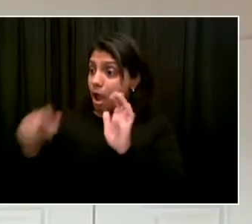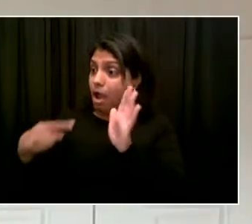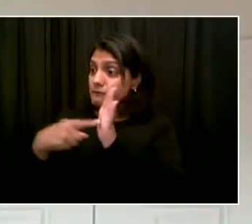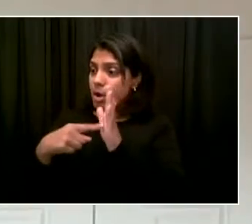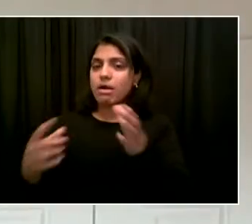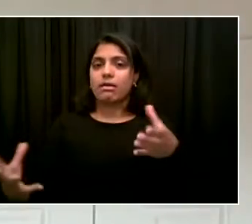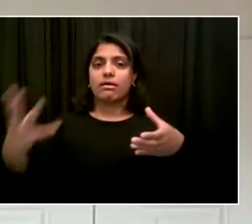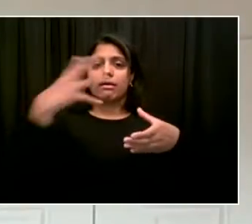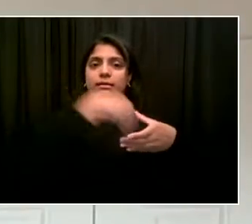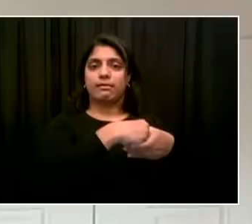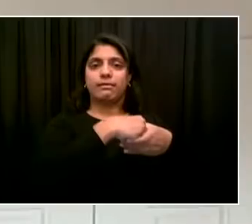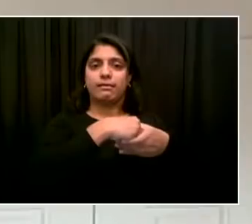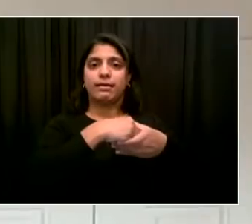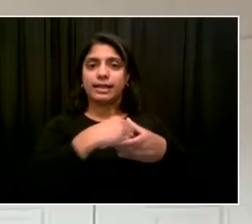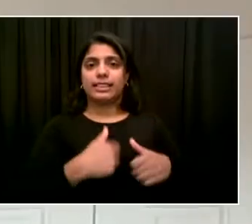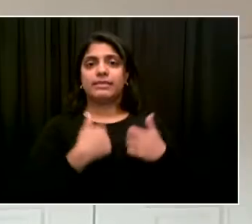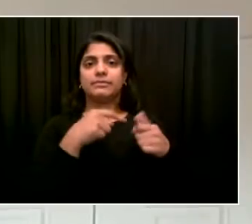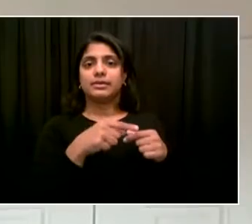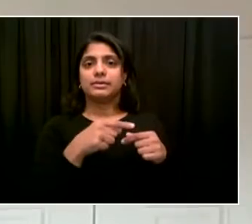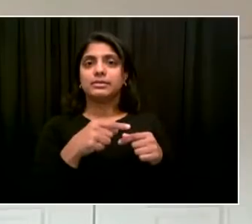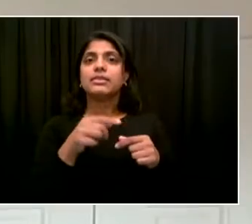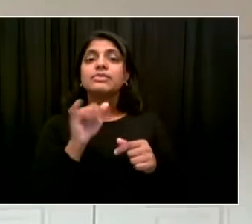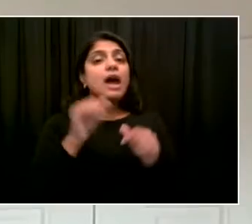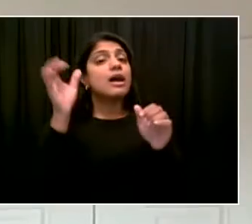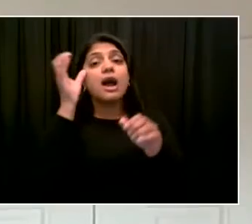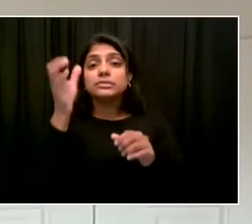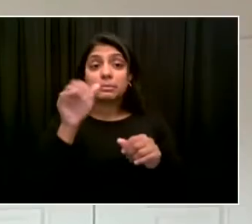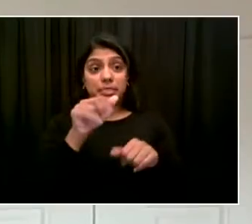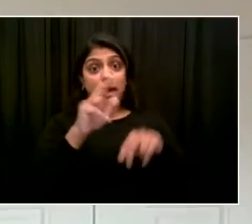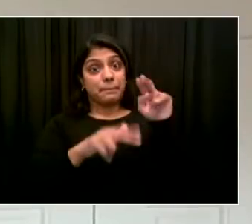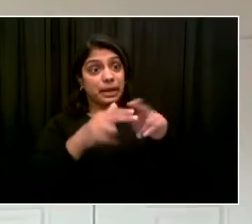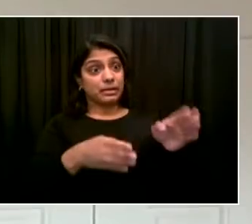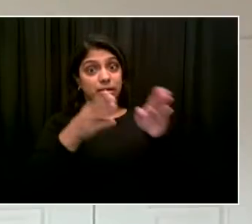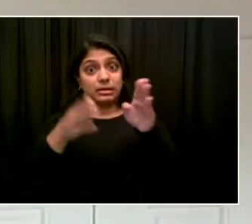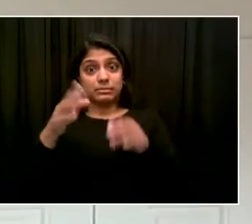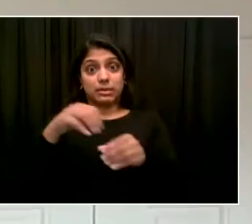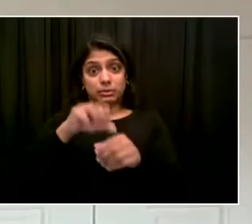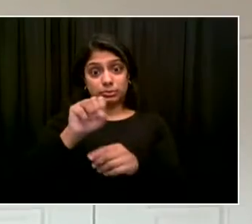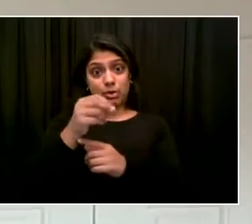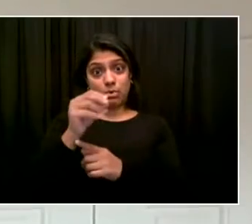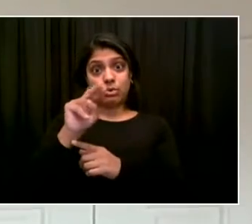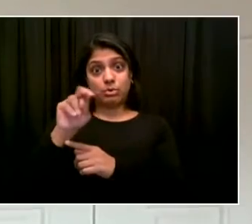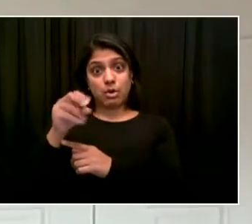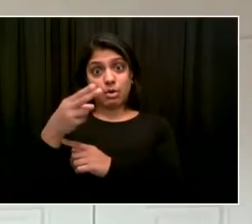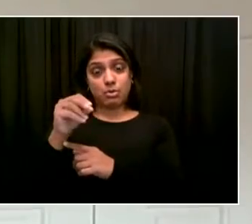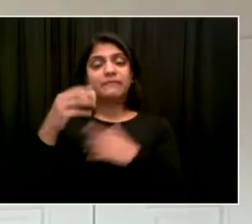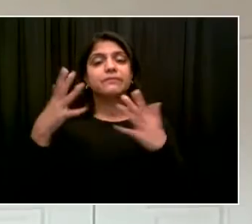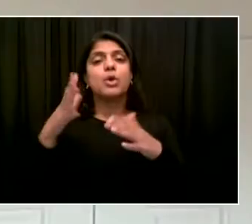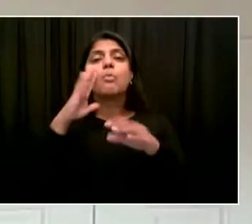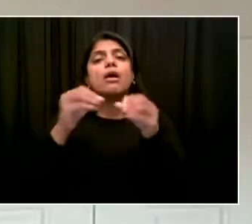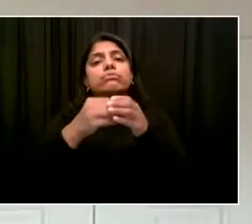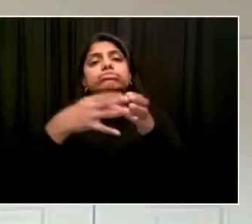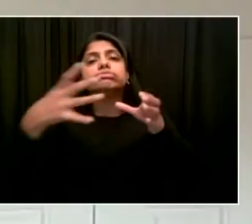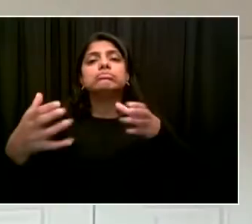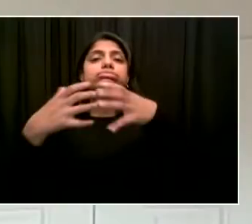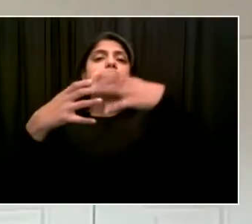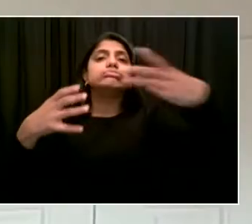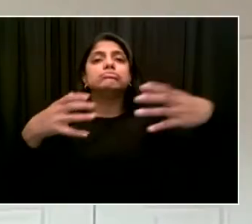CITYWIDE. MONITORING